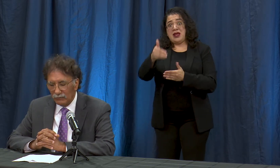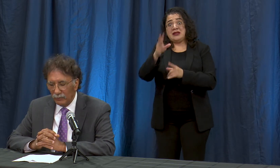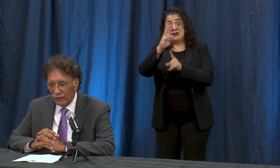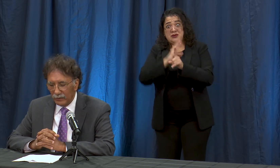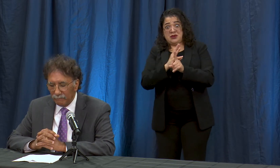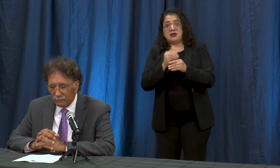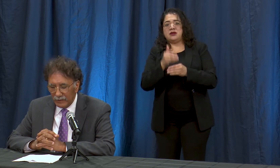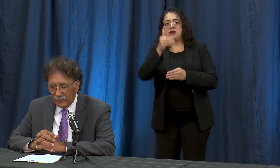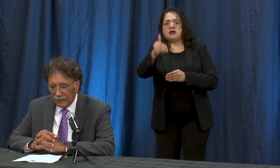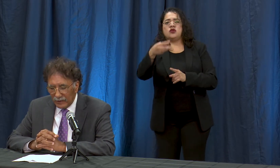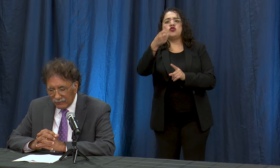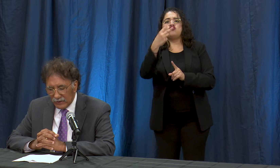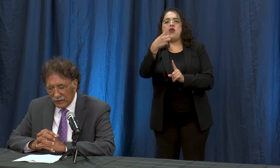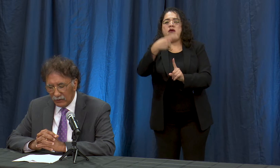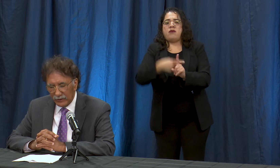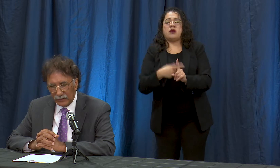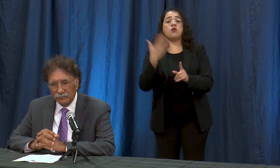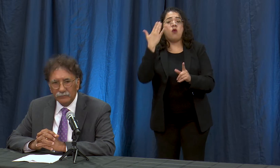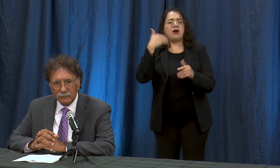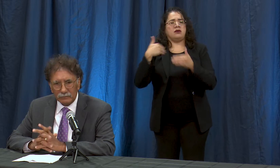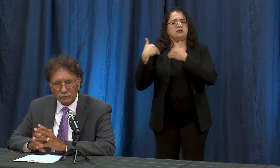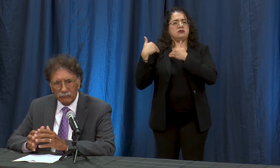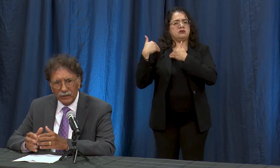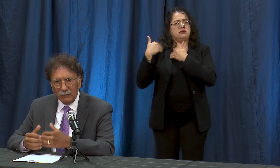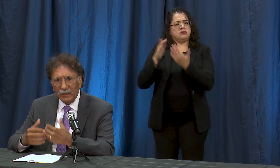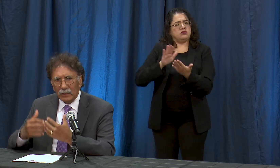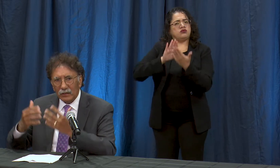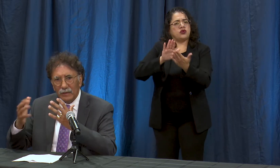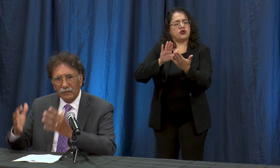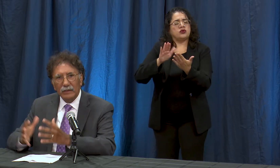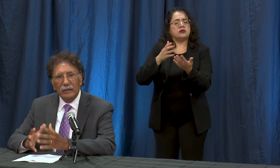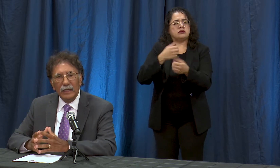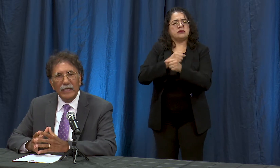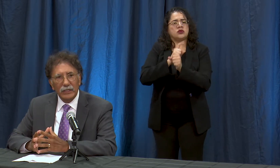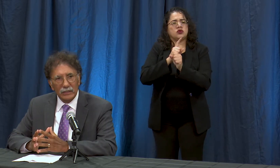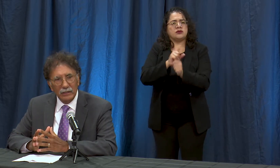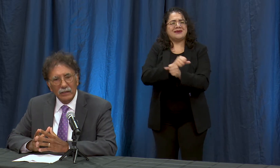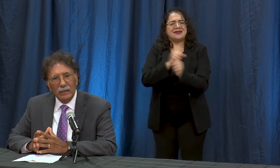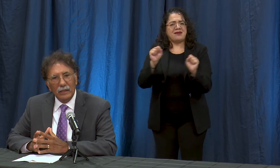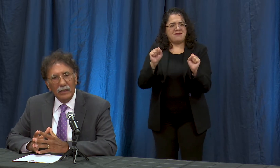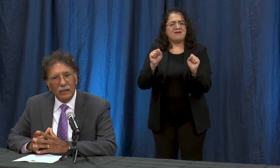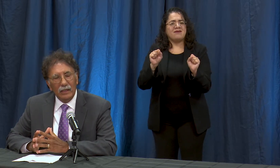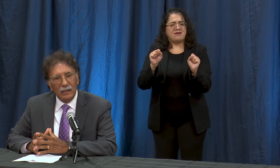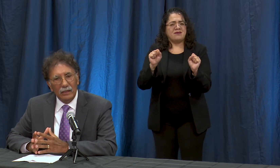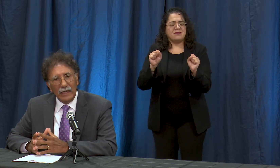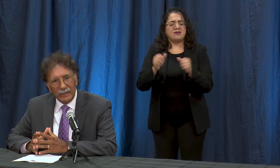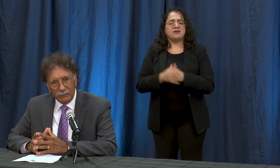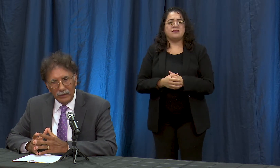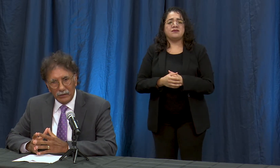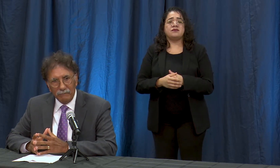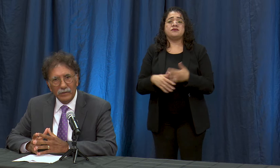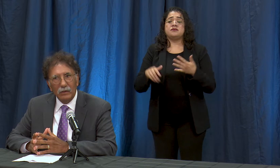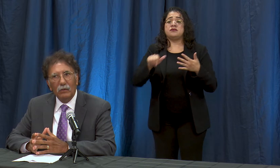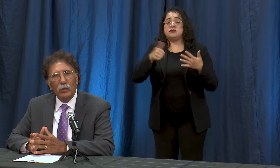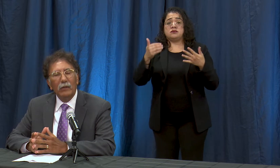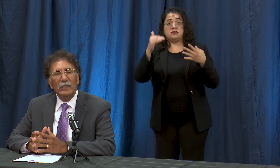manner. Now having said all that let me talk about a next item here - what are we